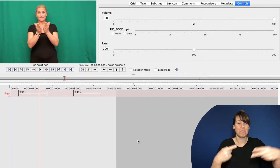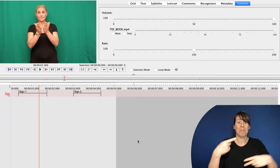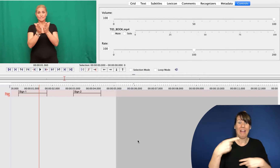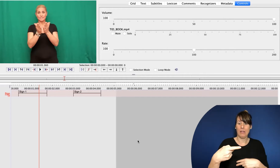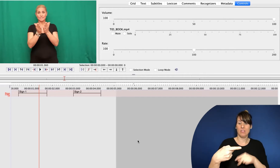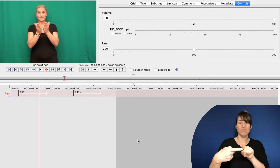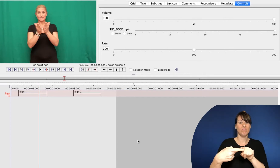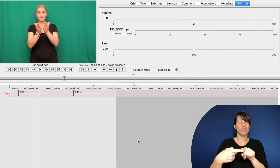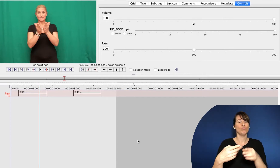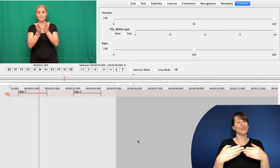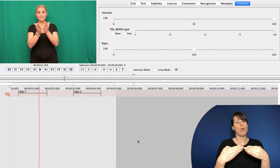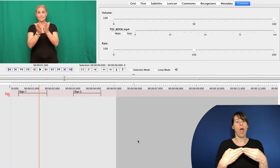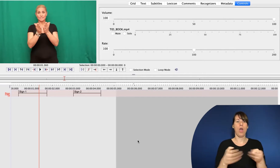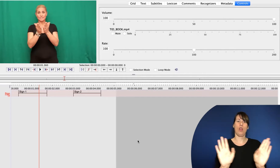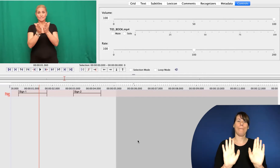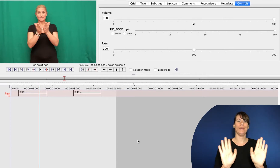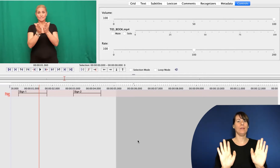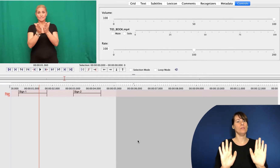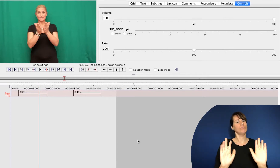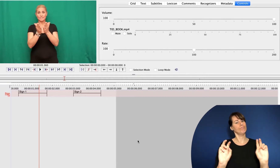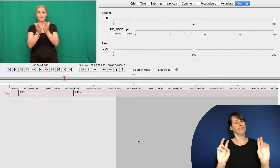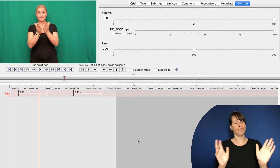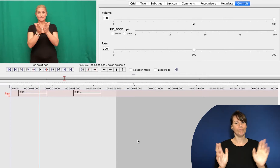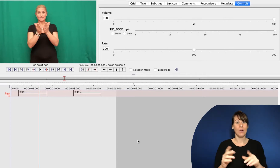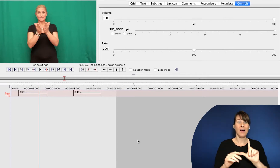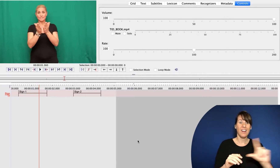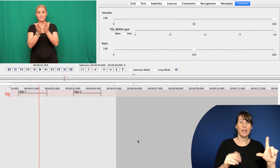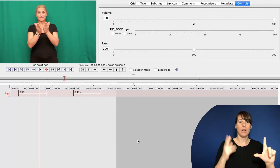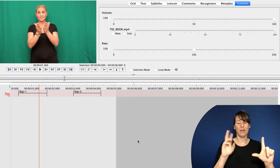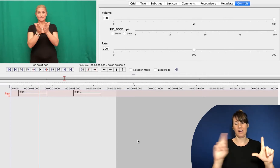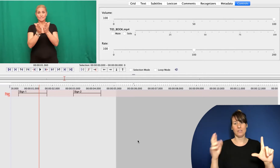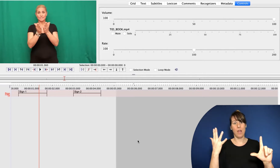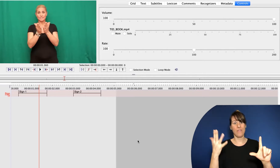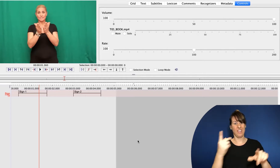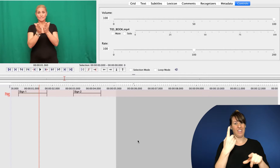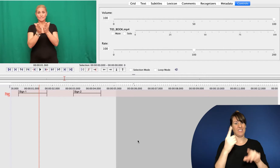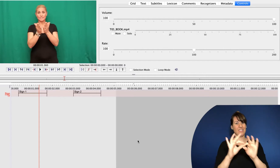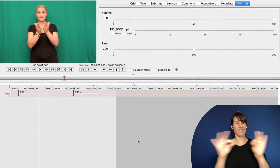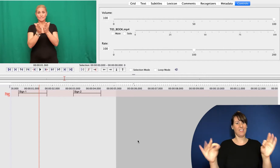general type because both tiers have the same content.